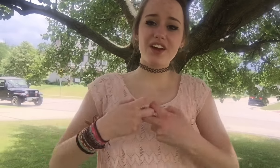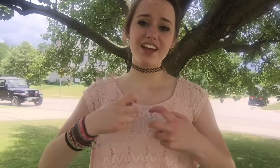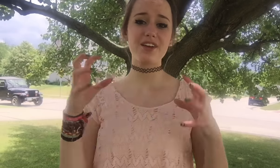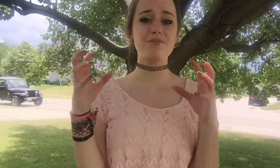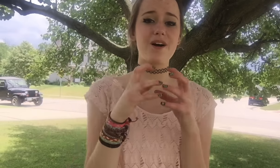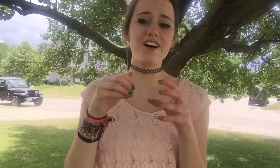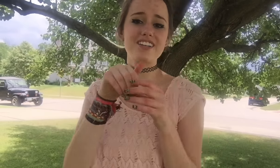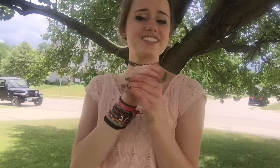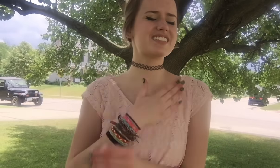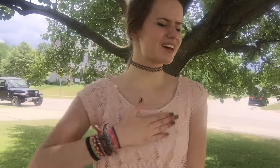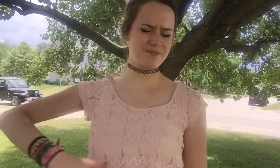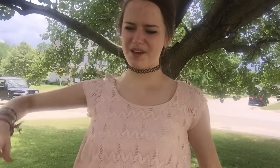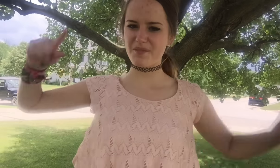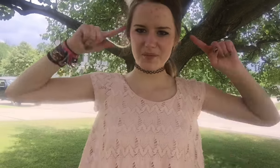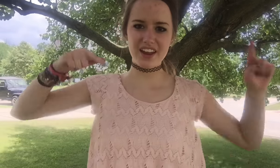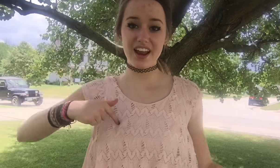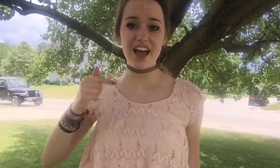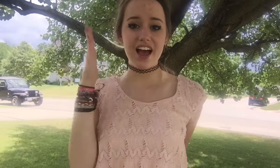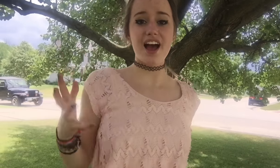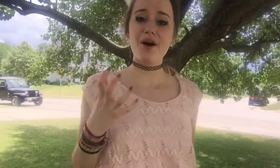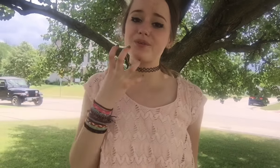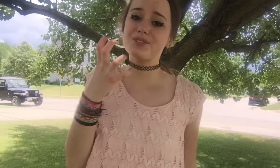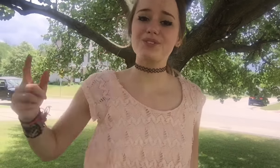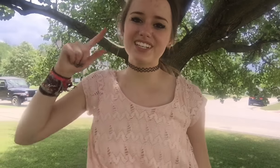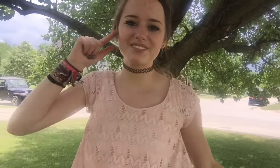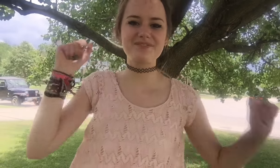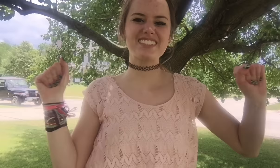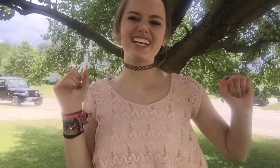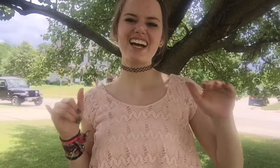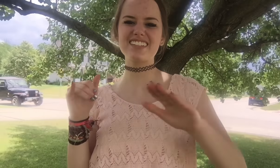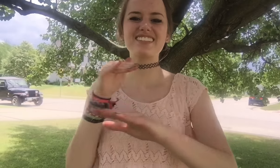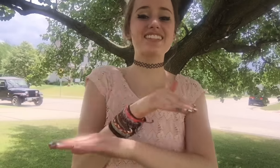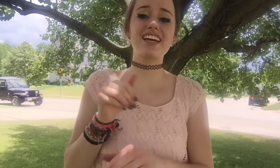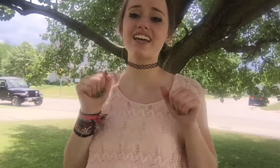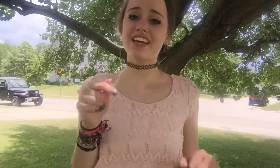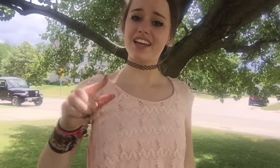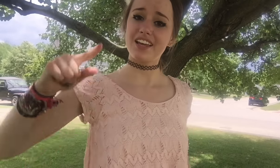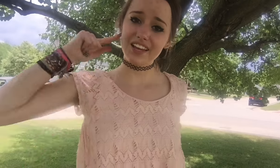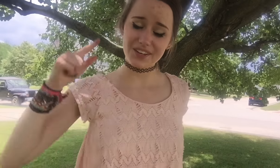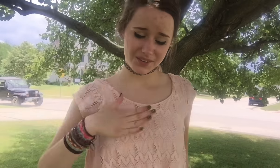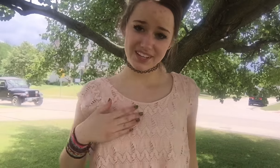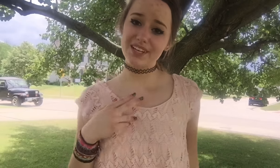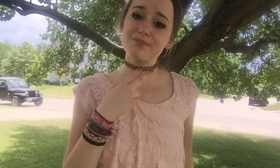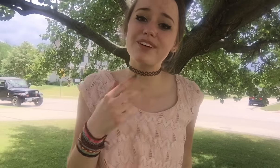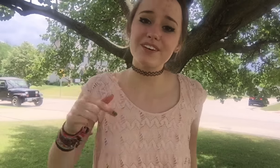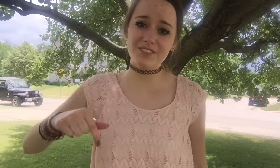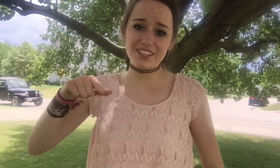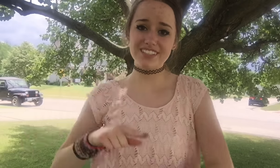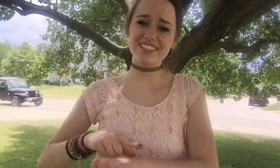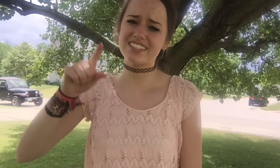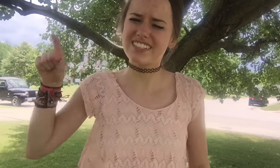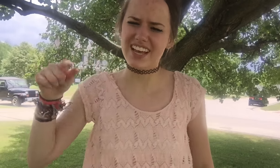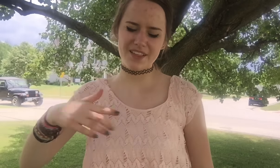the wrecking balls inside my brain i will scream them loud tonight can you hear my voice this time?